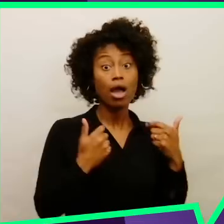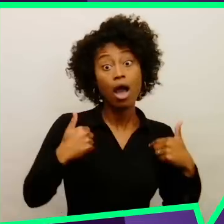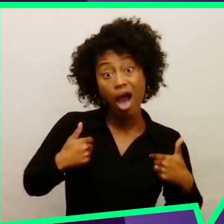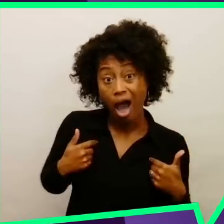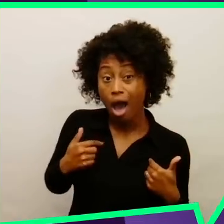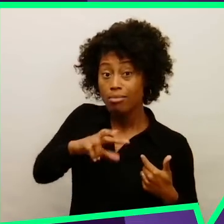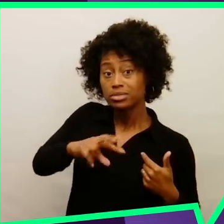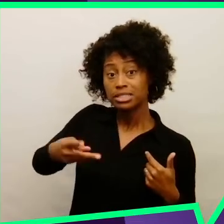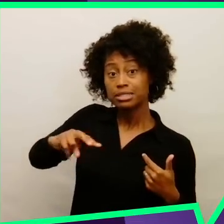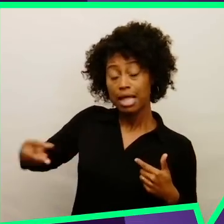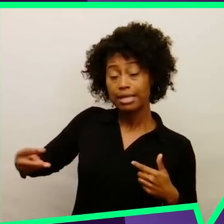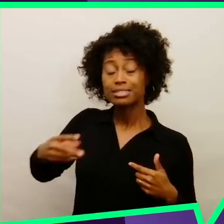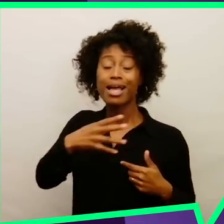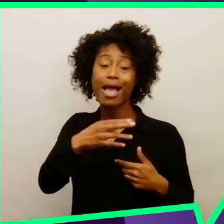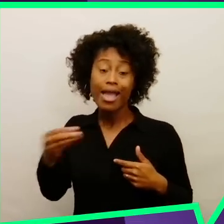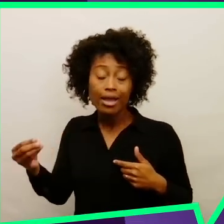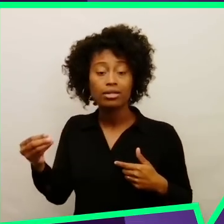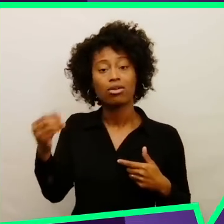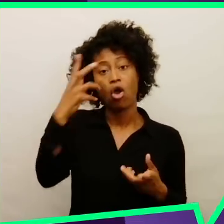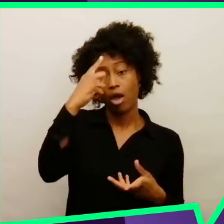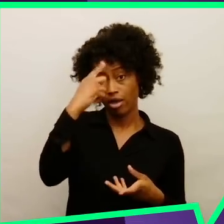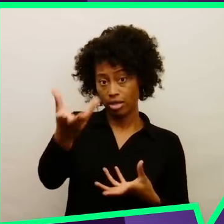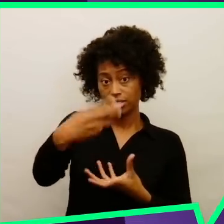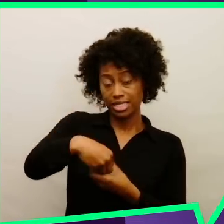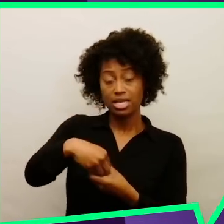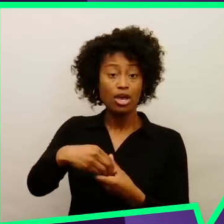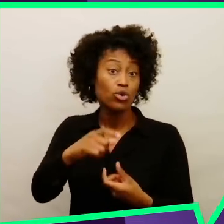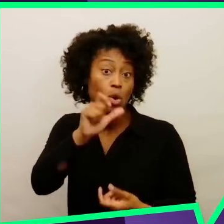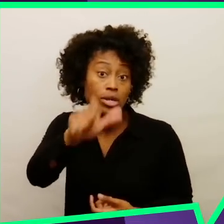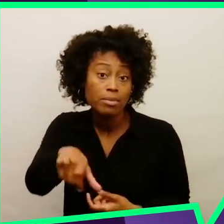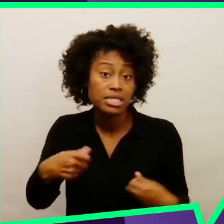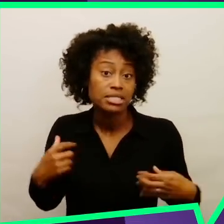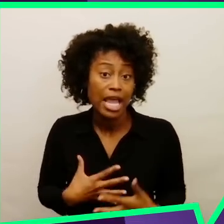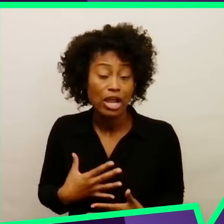You don't need to be scared if you're mentally disabled or physically disabled.